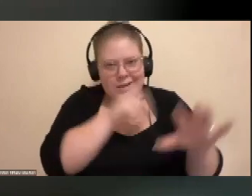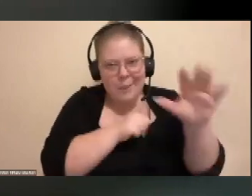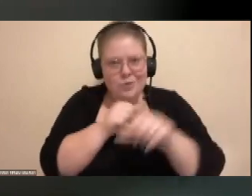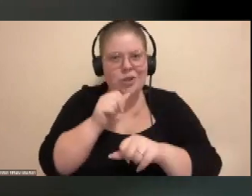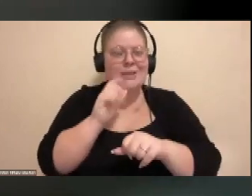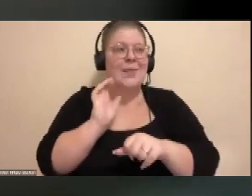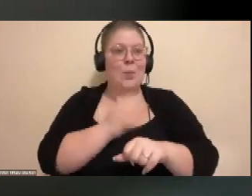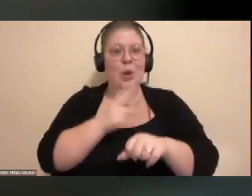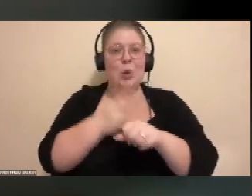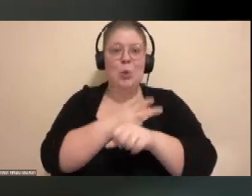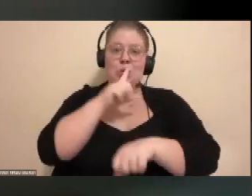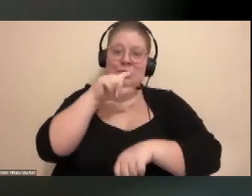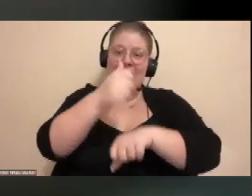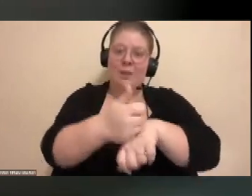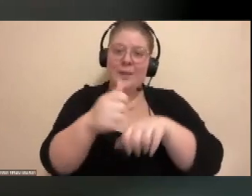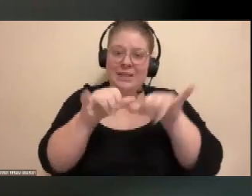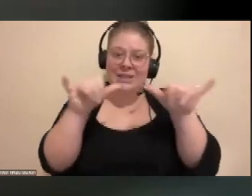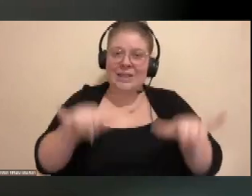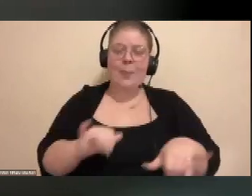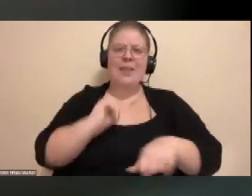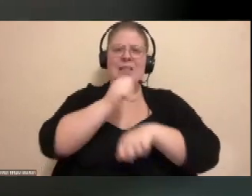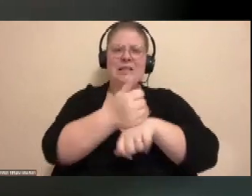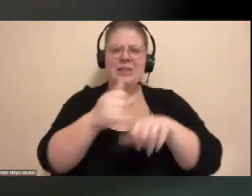and the system we've created is beastly.